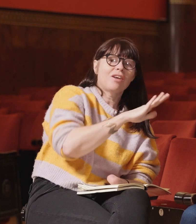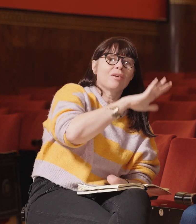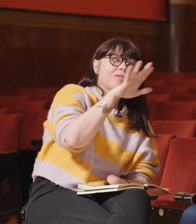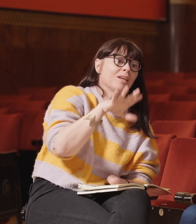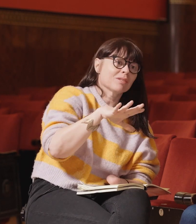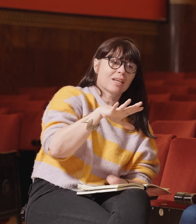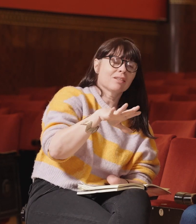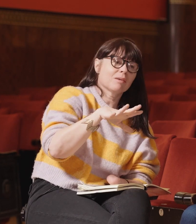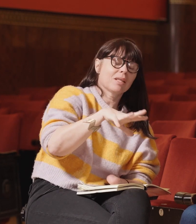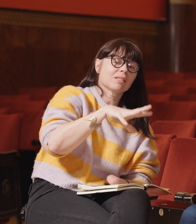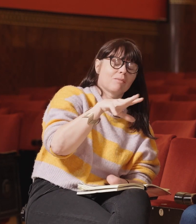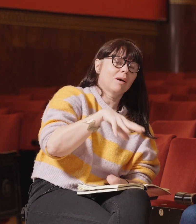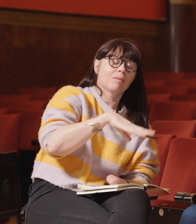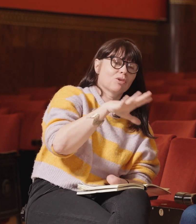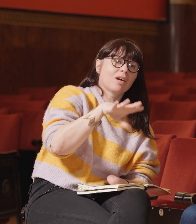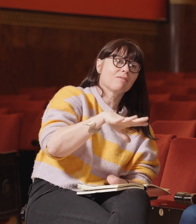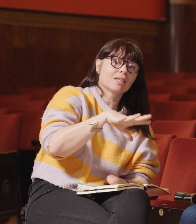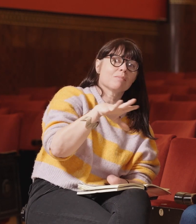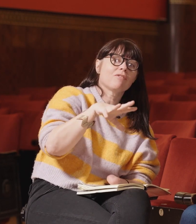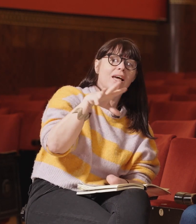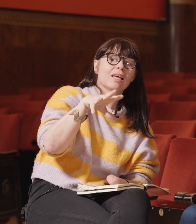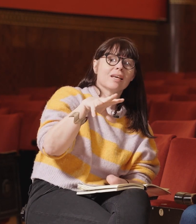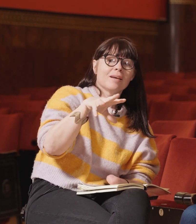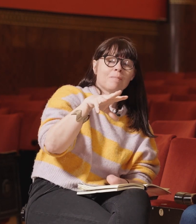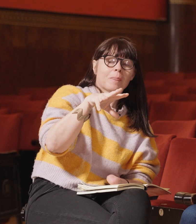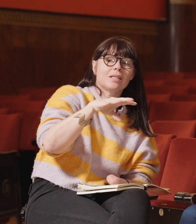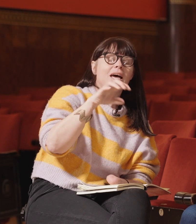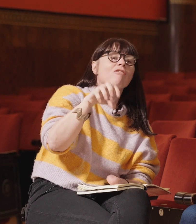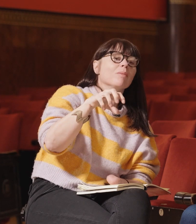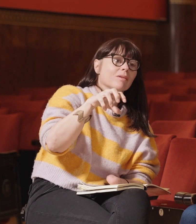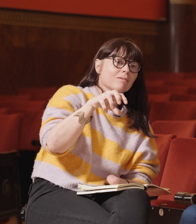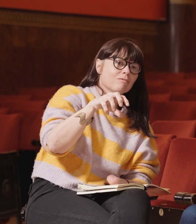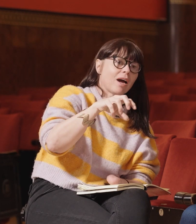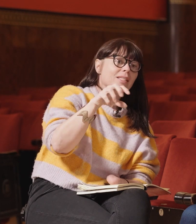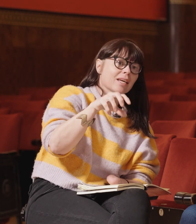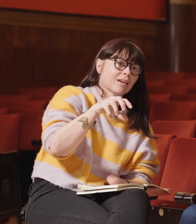I don't know if anyone's encountered it, but there's some fairly terrible writing